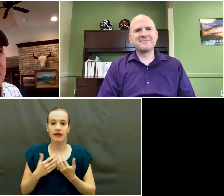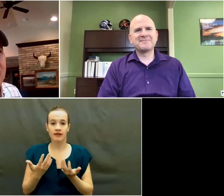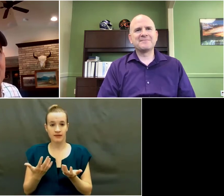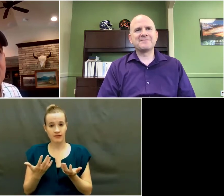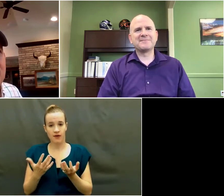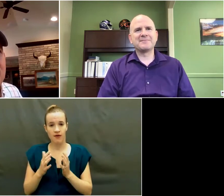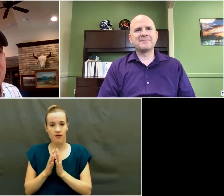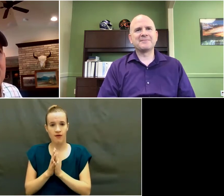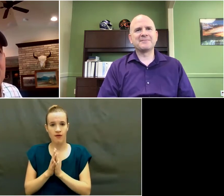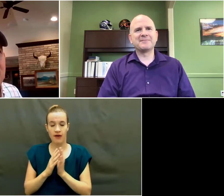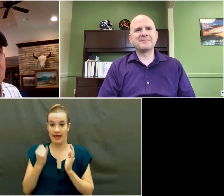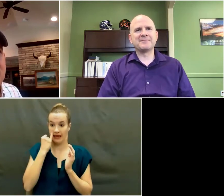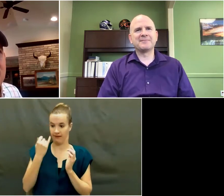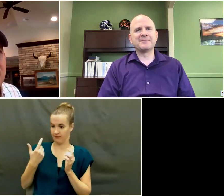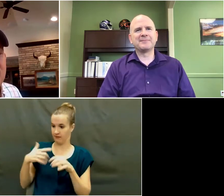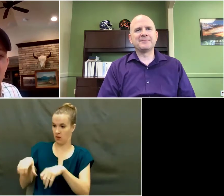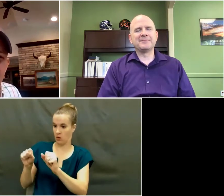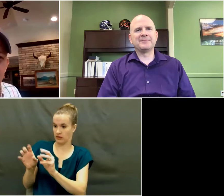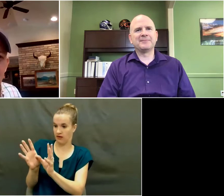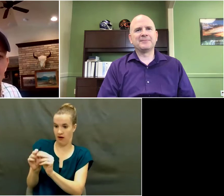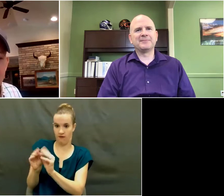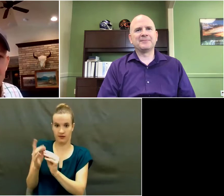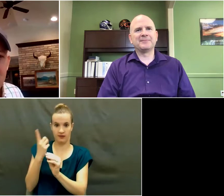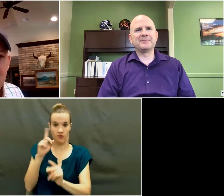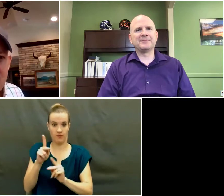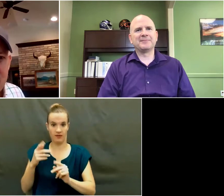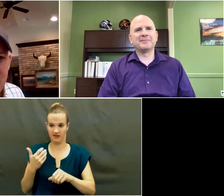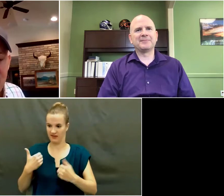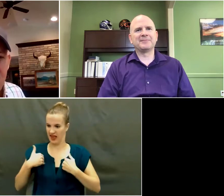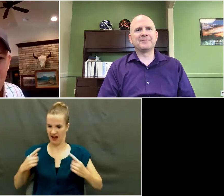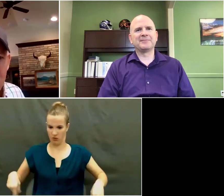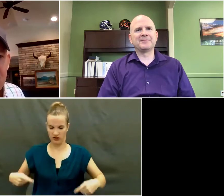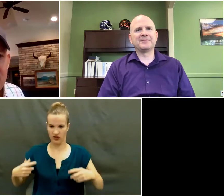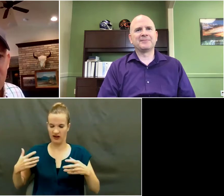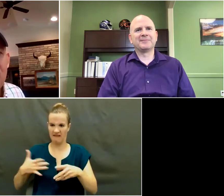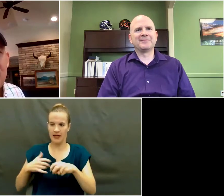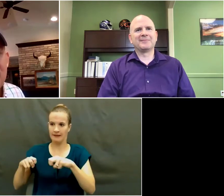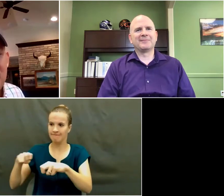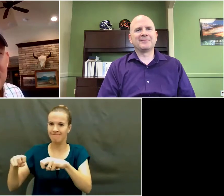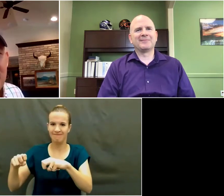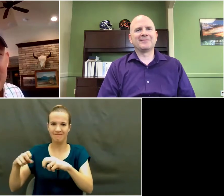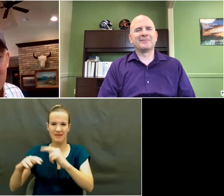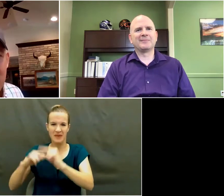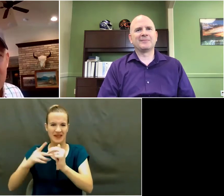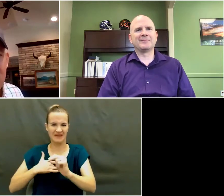It's it's, it doesn't get to communication, but just culturally, socially to be in that space